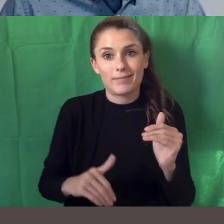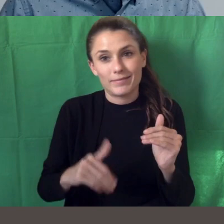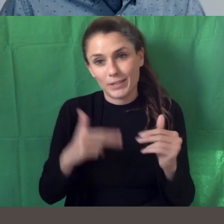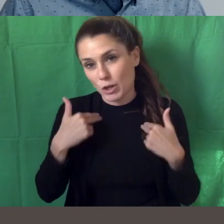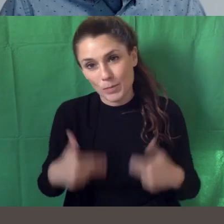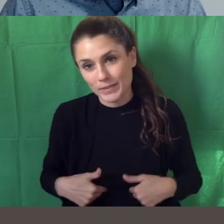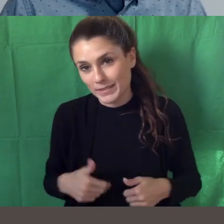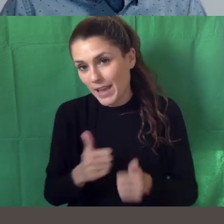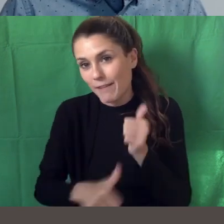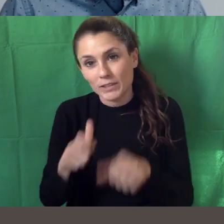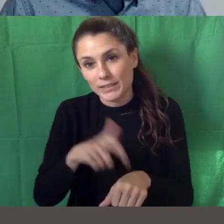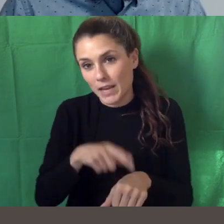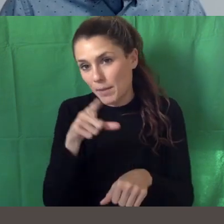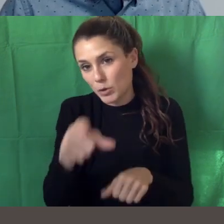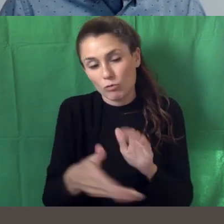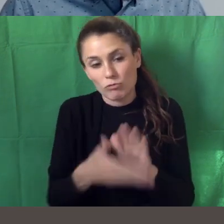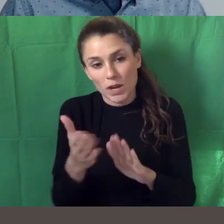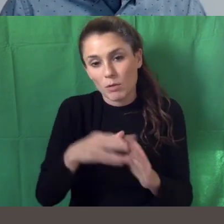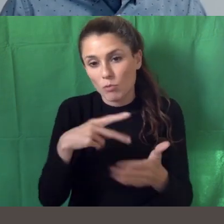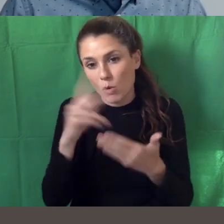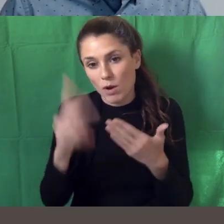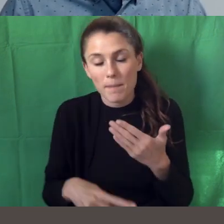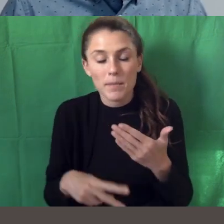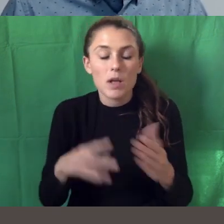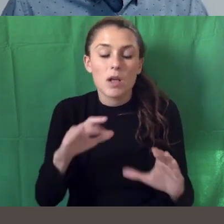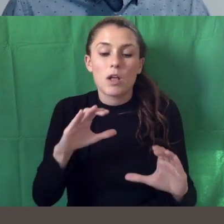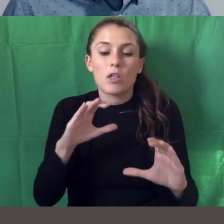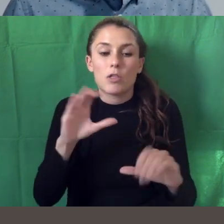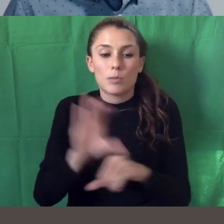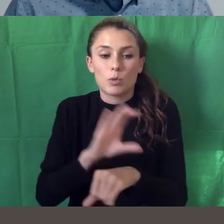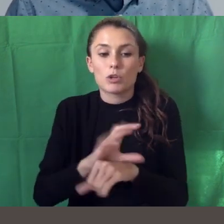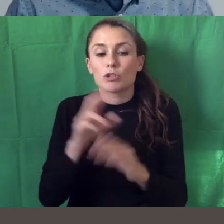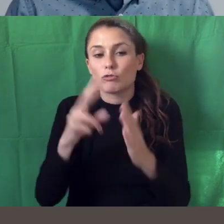Every time you're executing a program, the computer is reading the thing you wrote